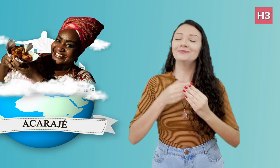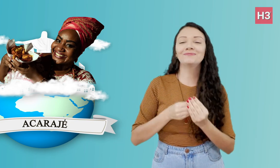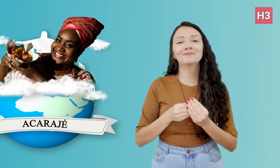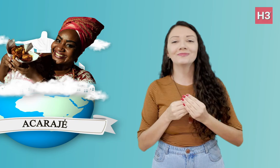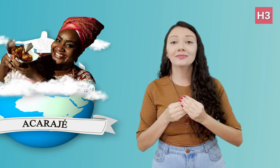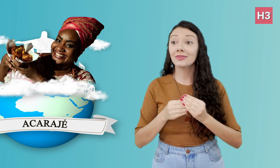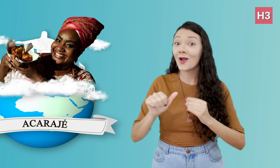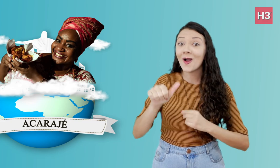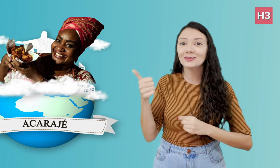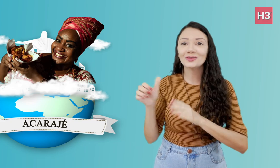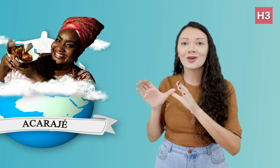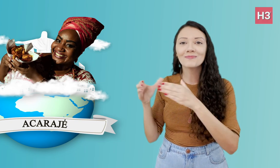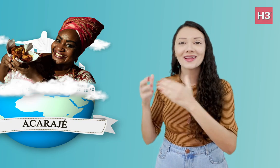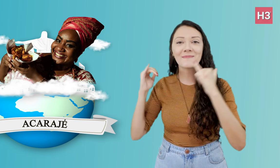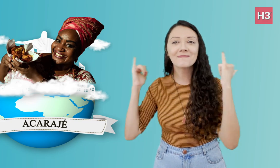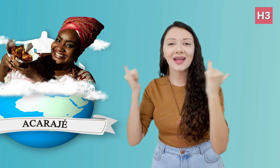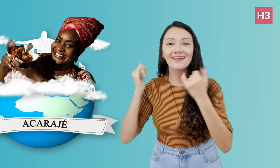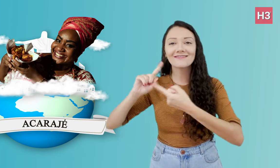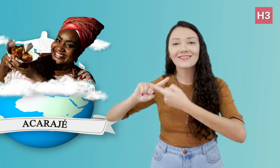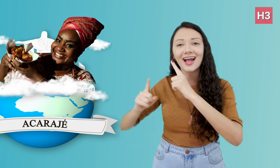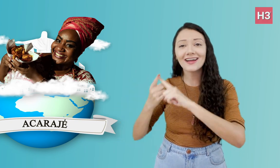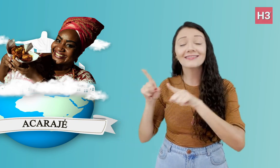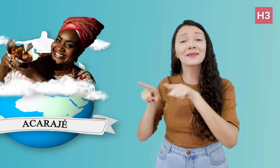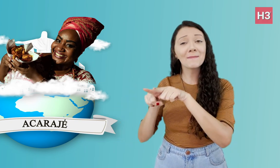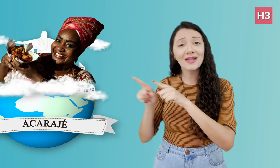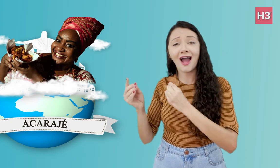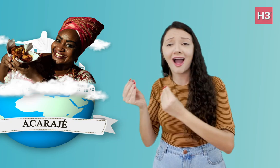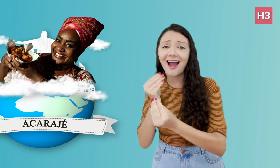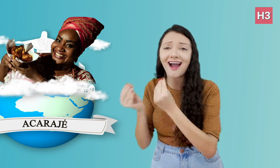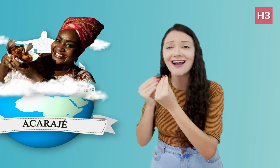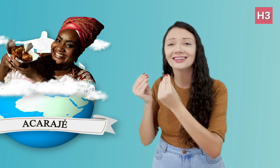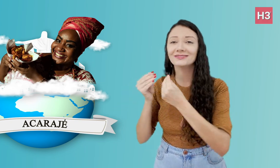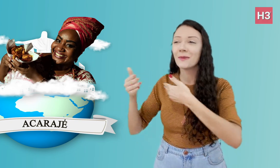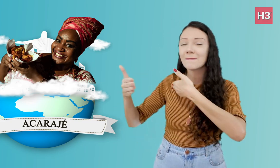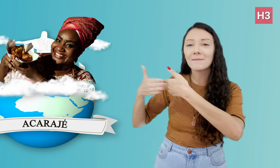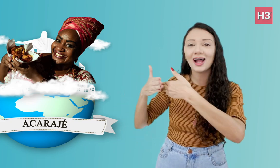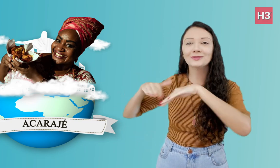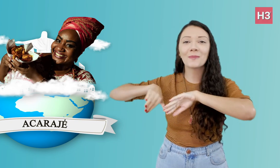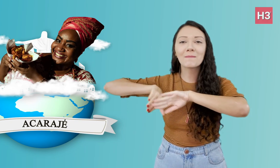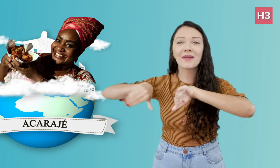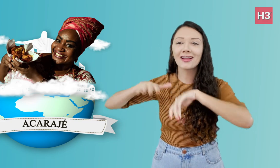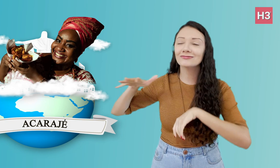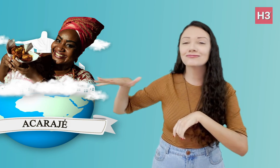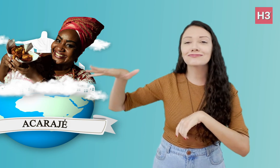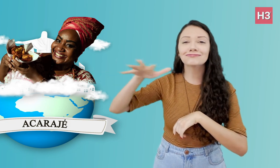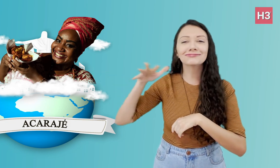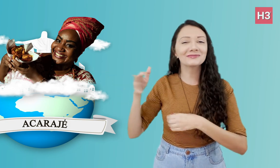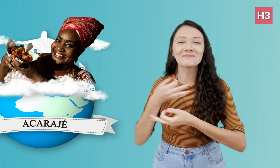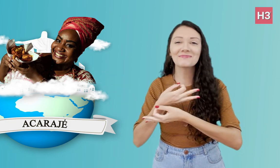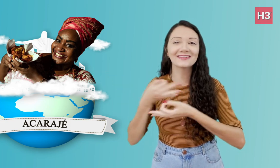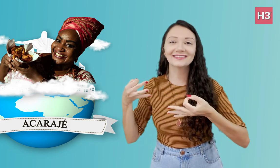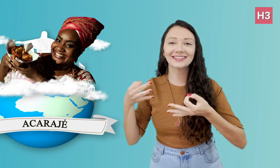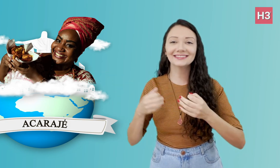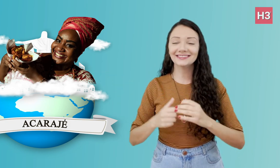It brings pleasure because it is traditional comfort food.